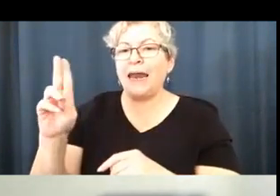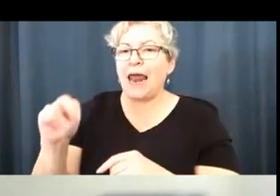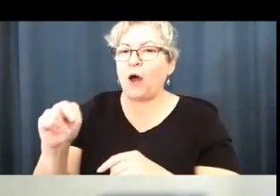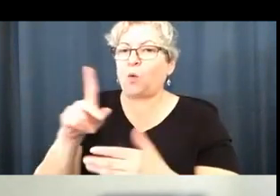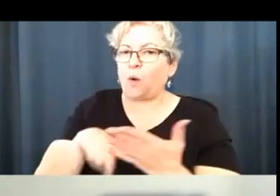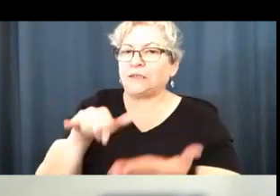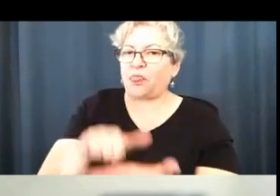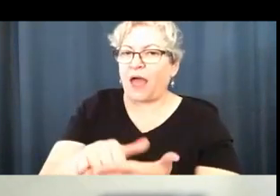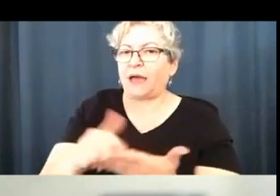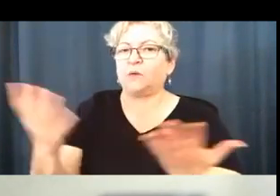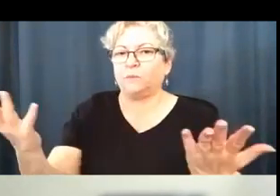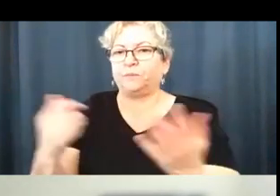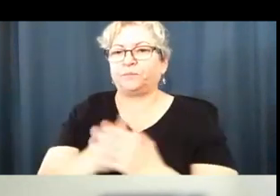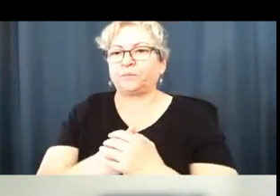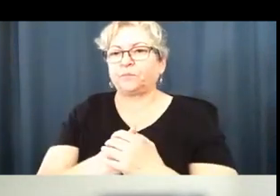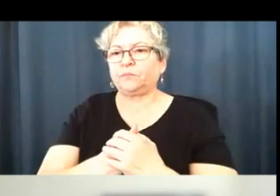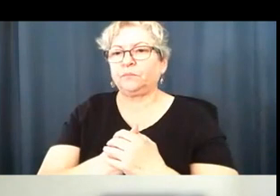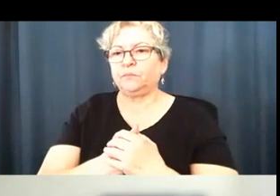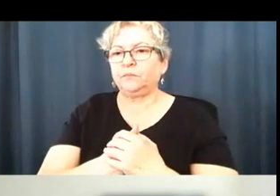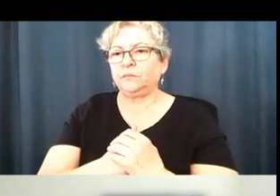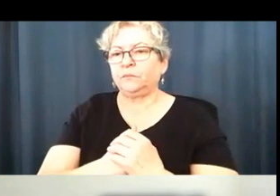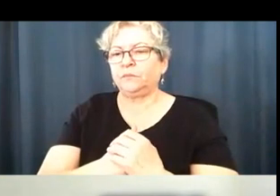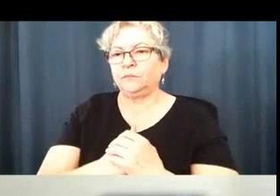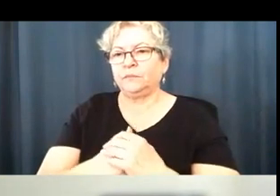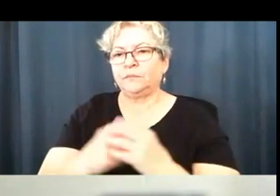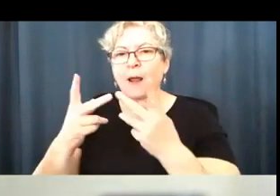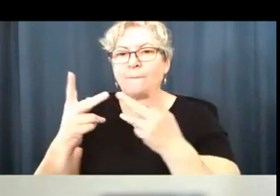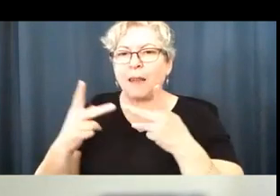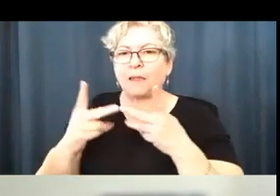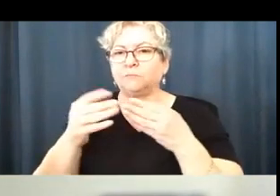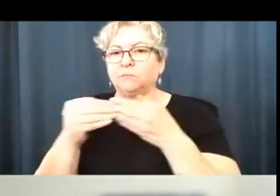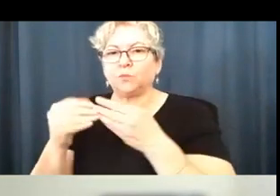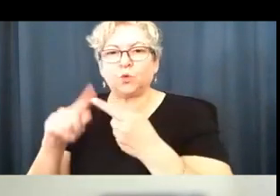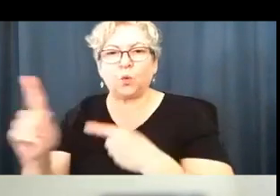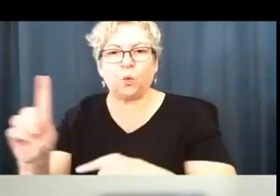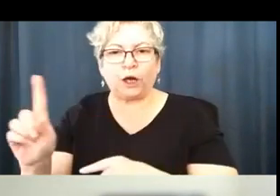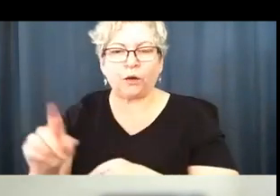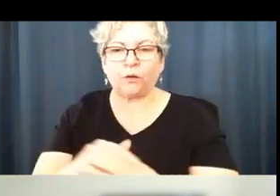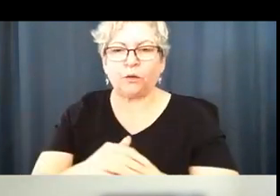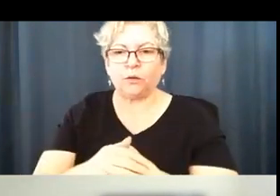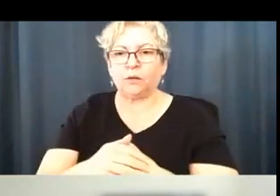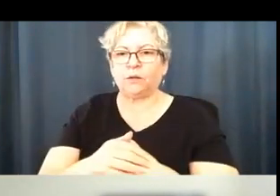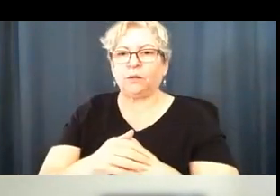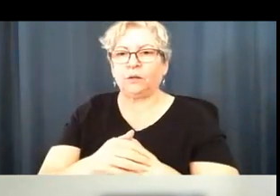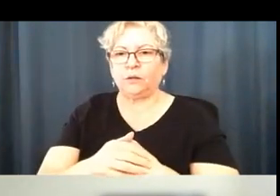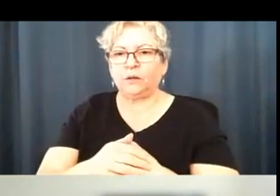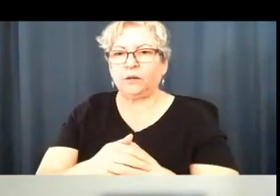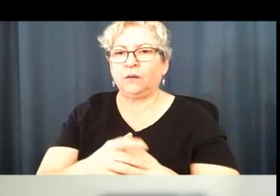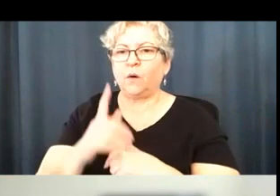So, the place that it's gonna take you to. Yeah, the the standings for your football team are there.